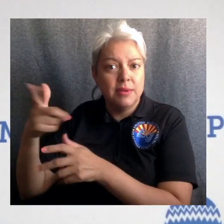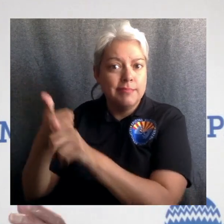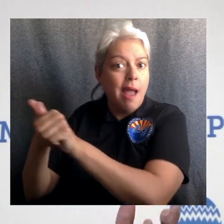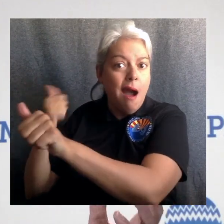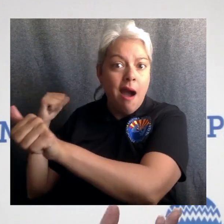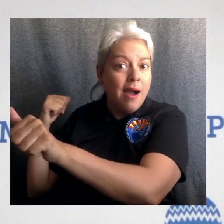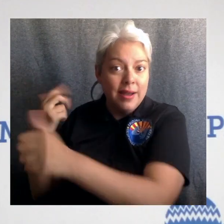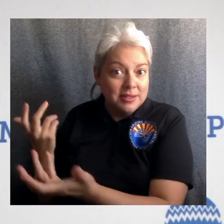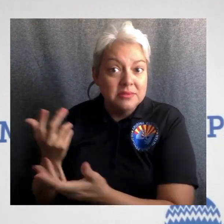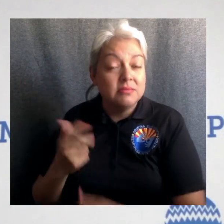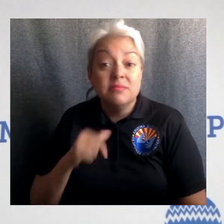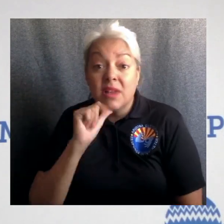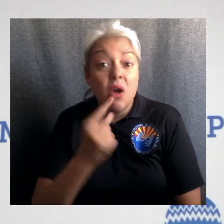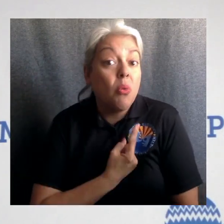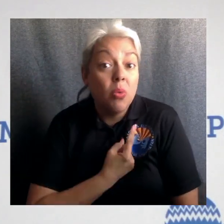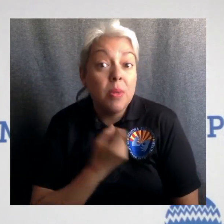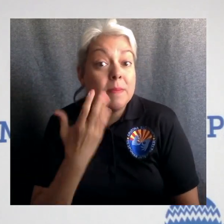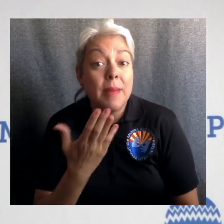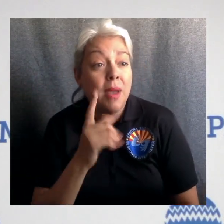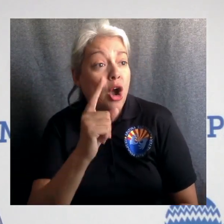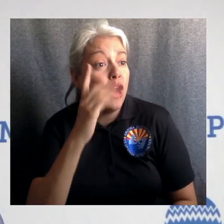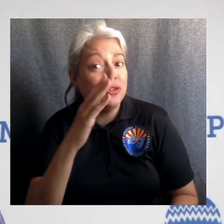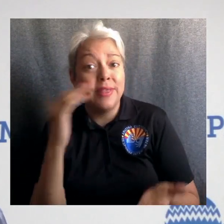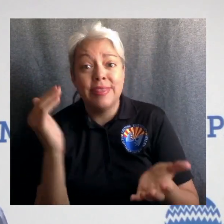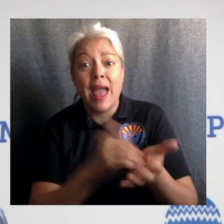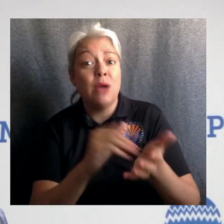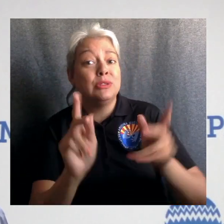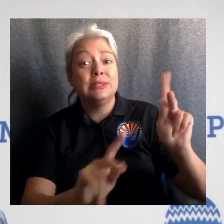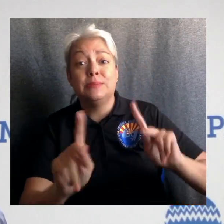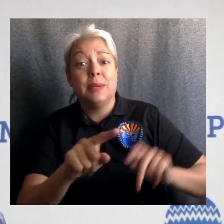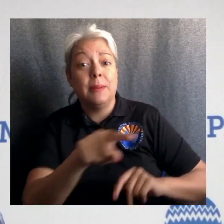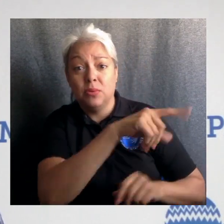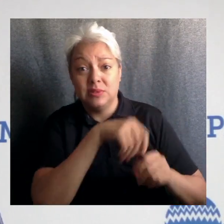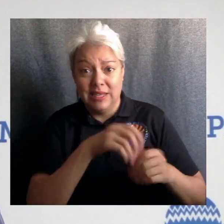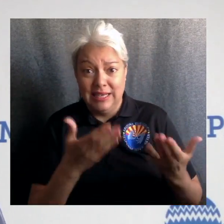There are several hundred, perhaps thousands of people in our community in the same boat right now.